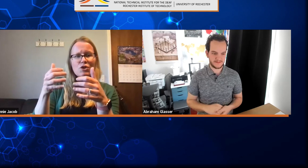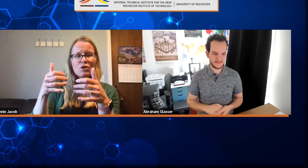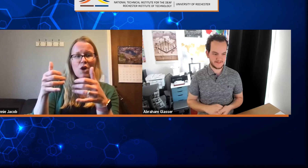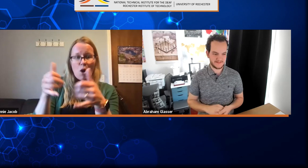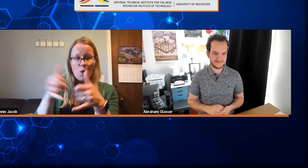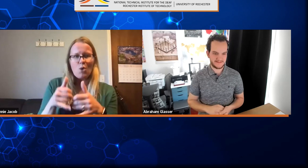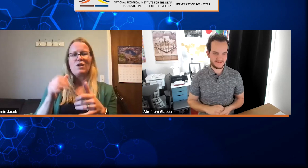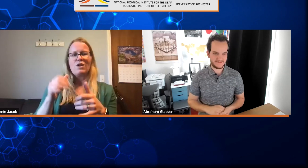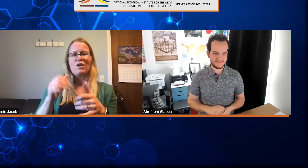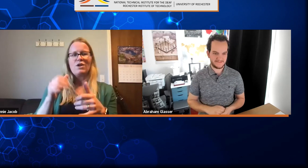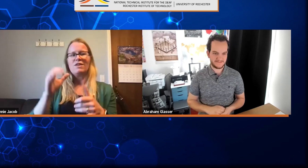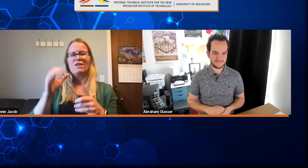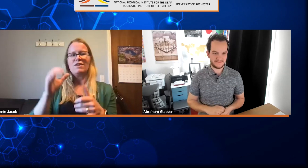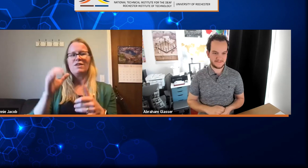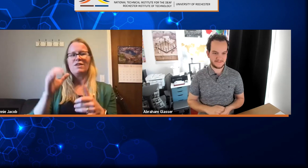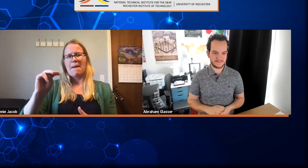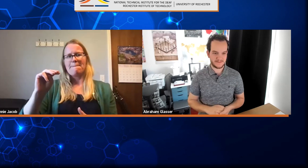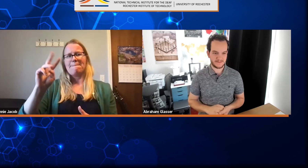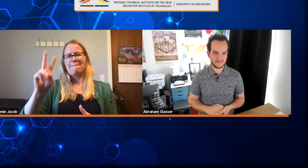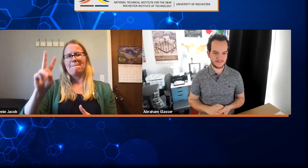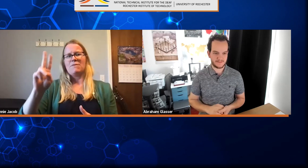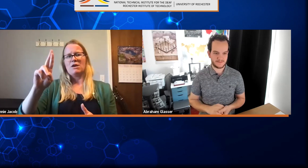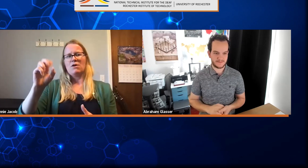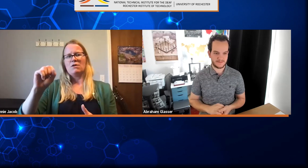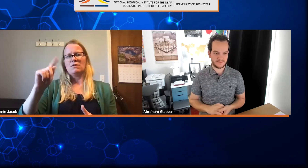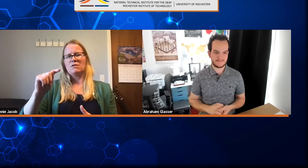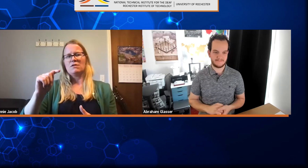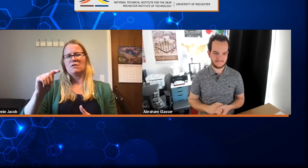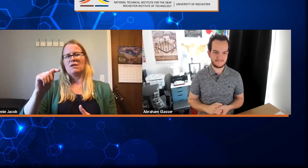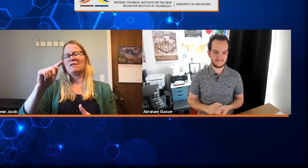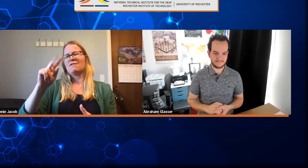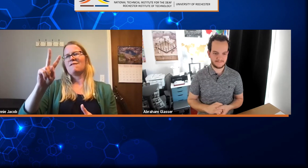at the ACM VRST,